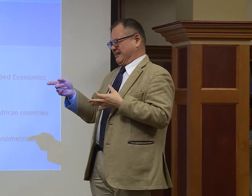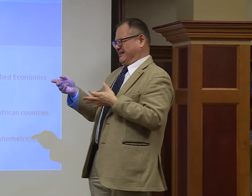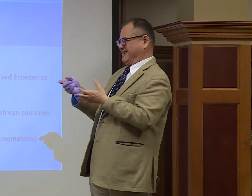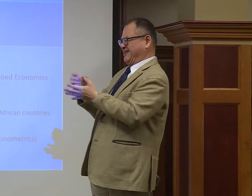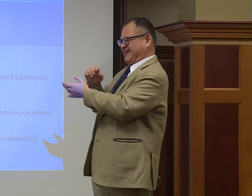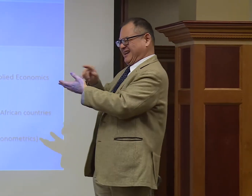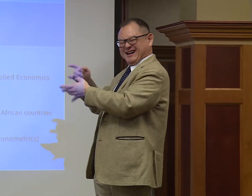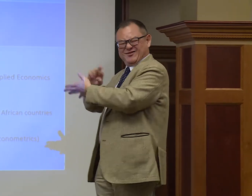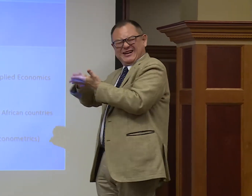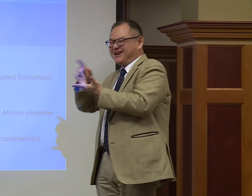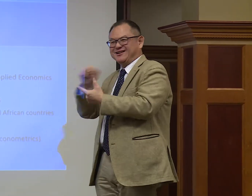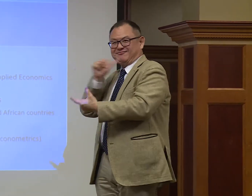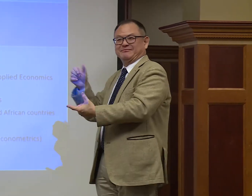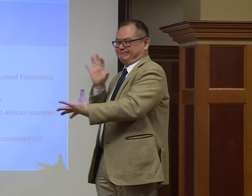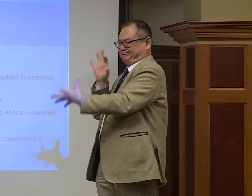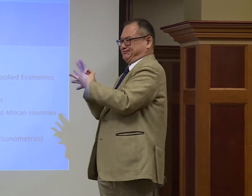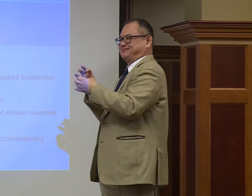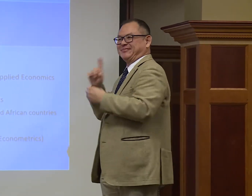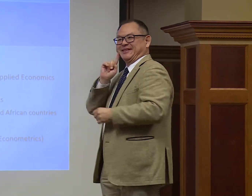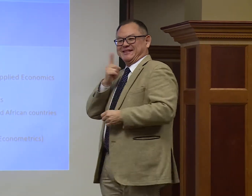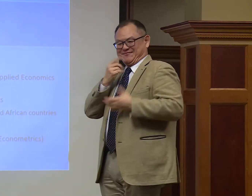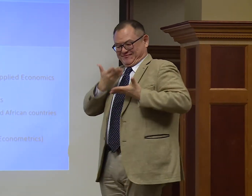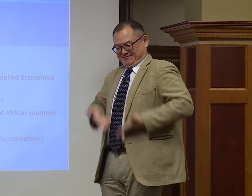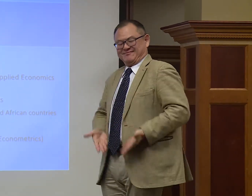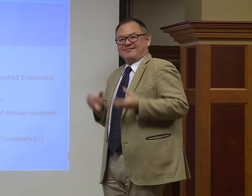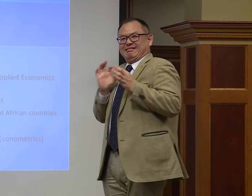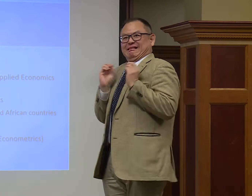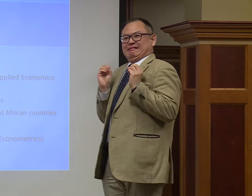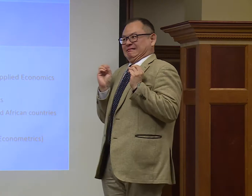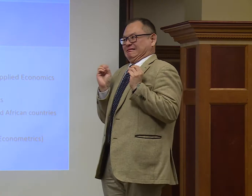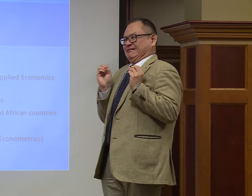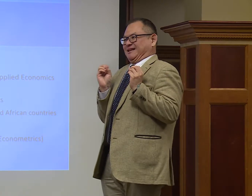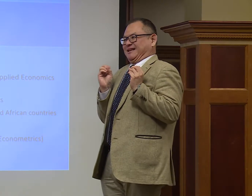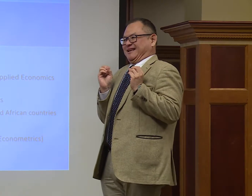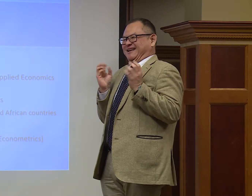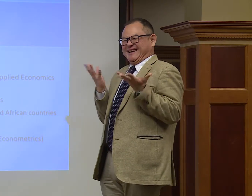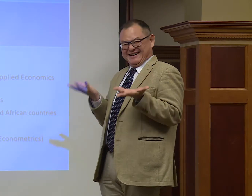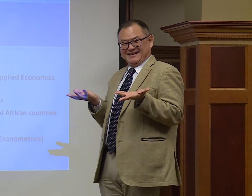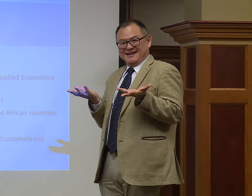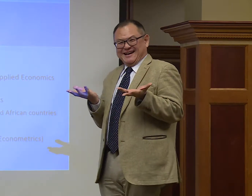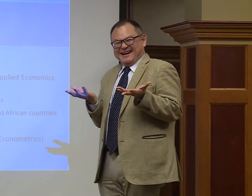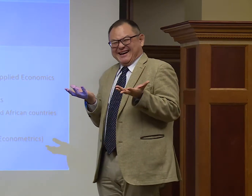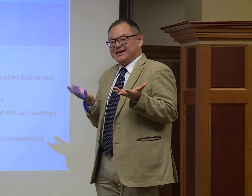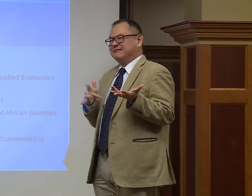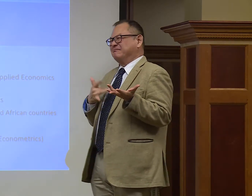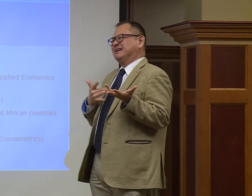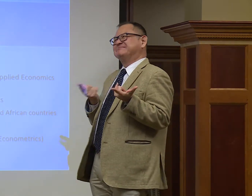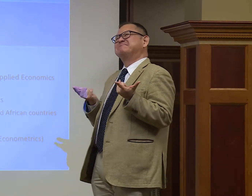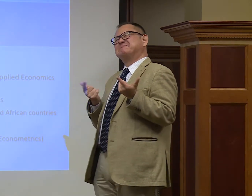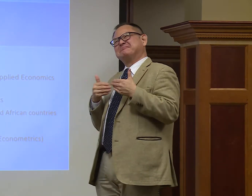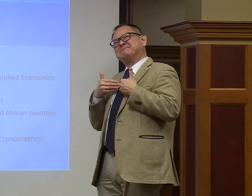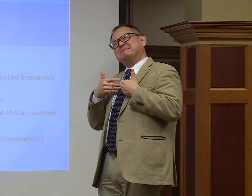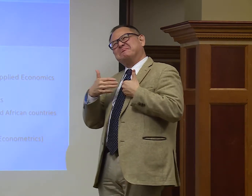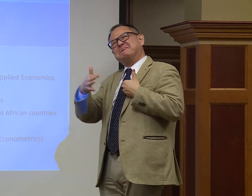and I wasn't doing any research related to those who are Deaf, and it felt a bit interesting for me,